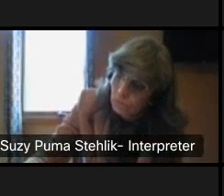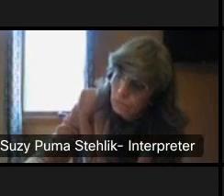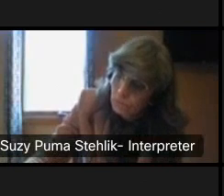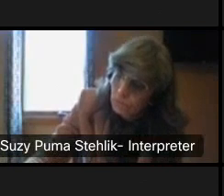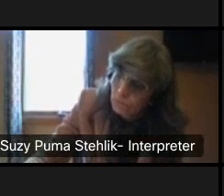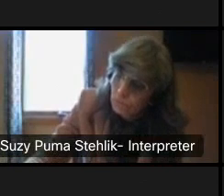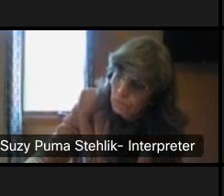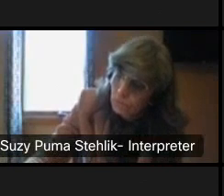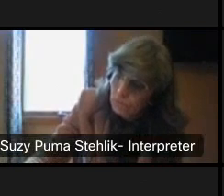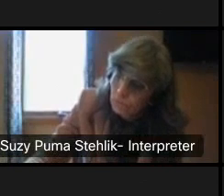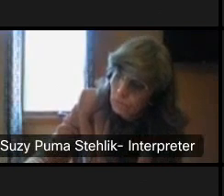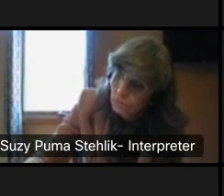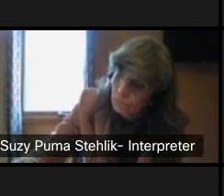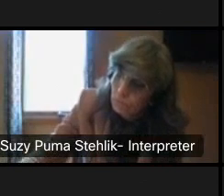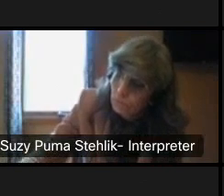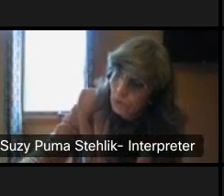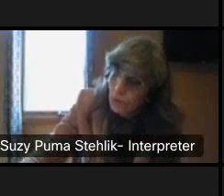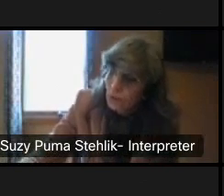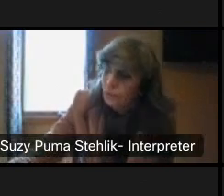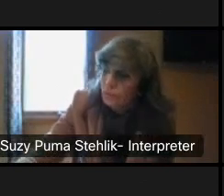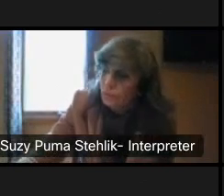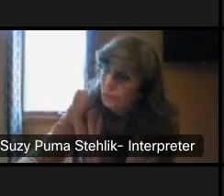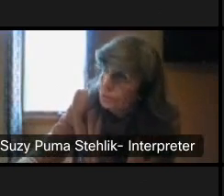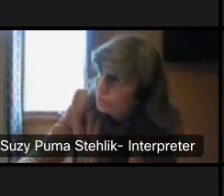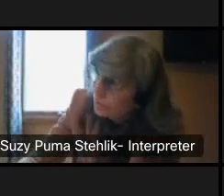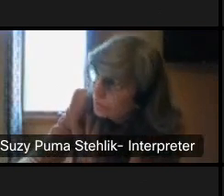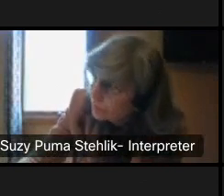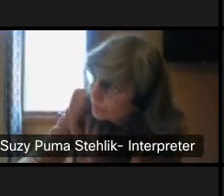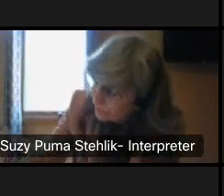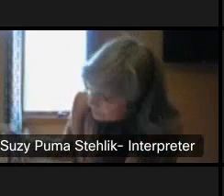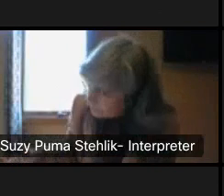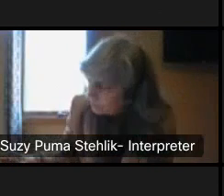Video conference call Webex, following location, huge state office.